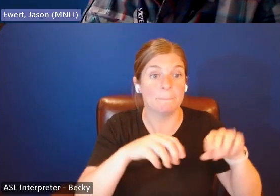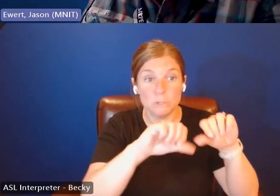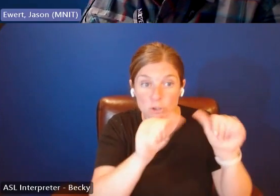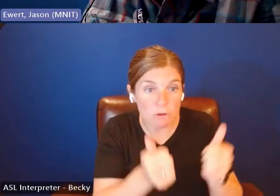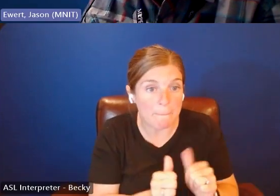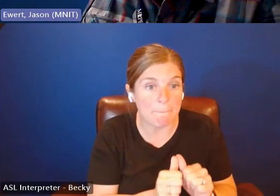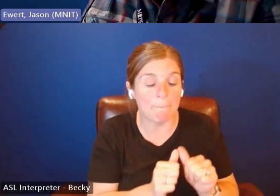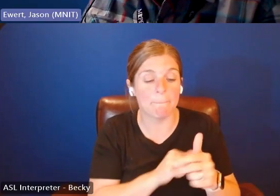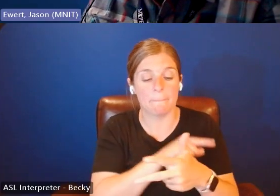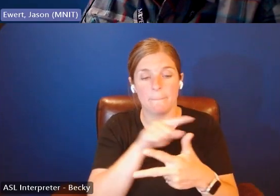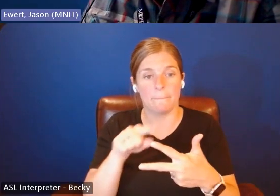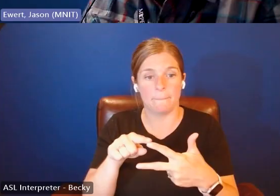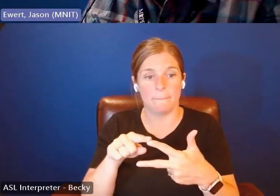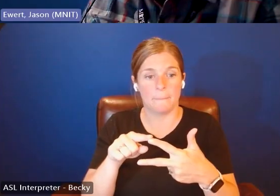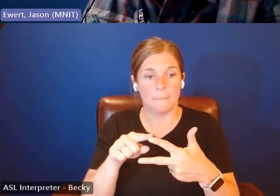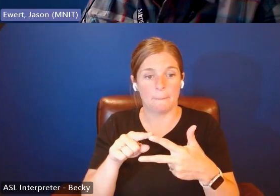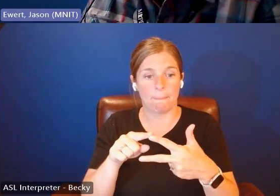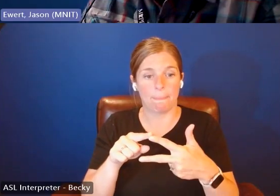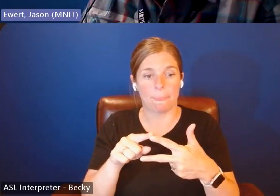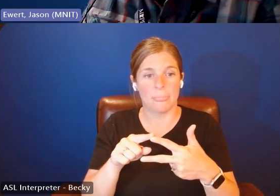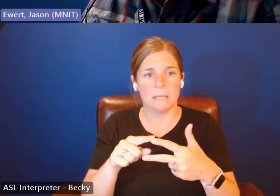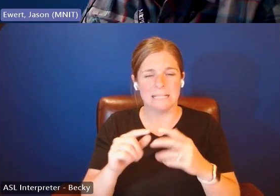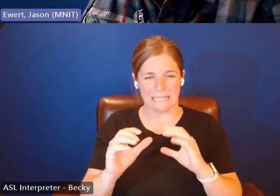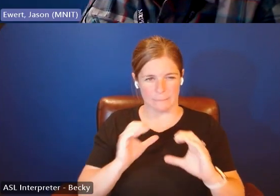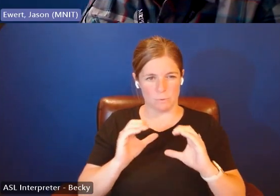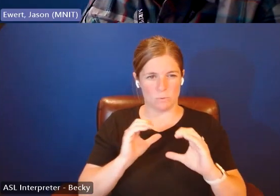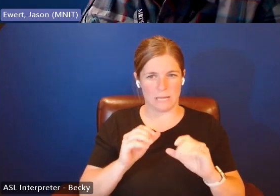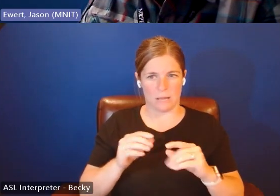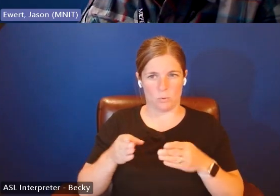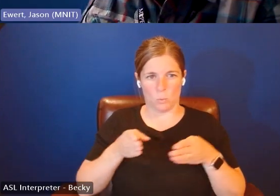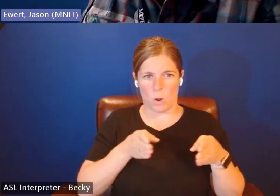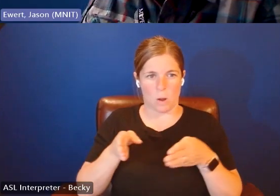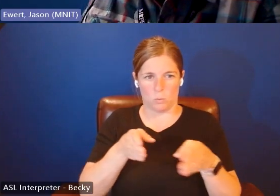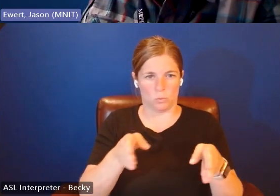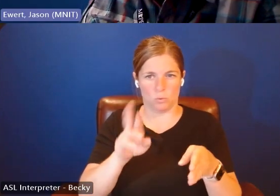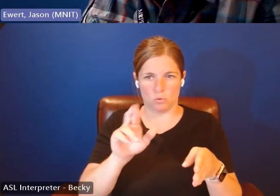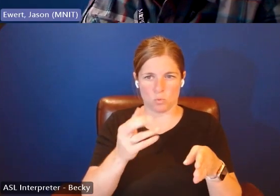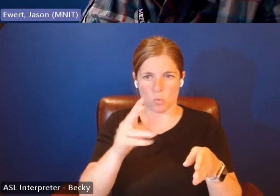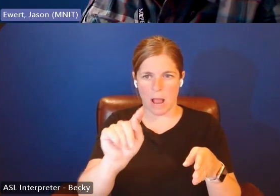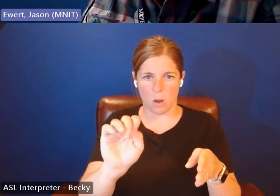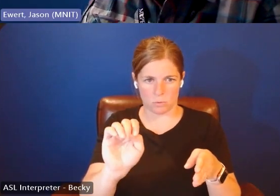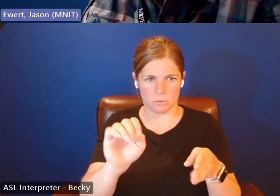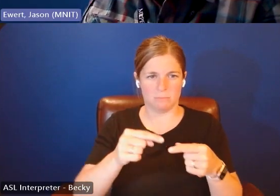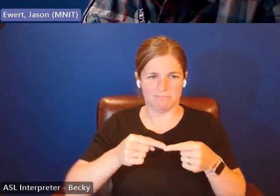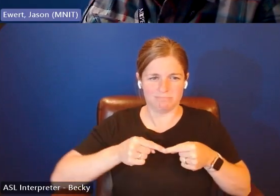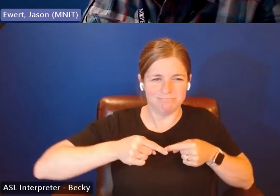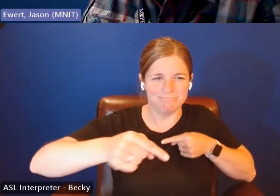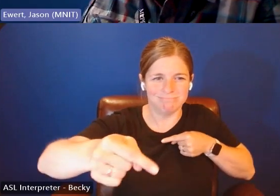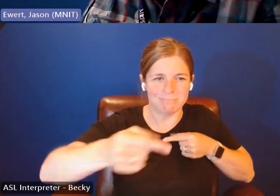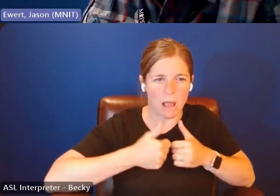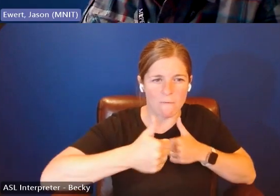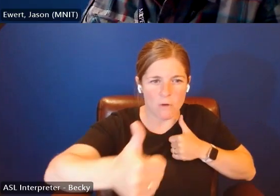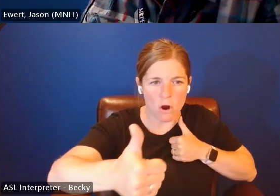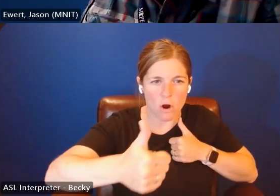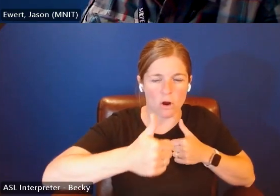He talks about communicating route information-- so distance, direction, and length.